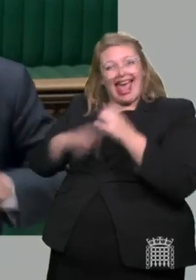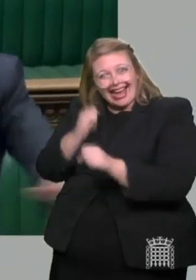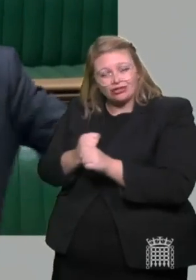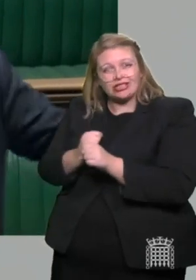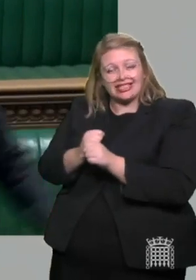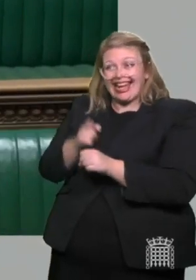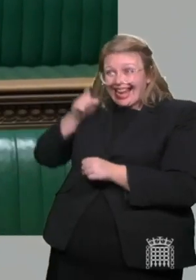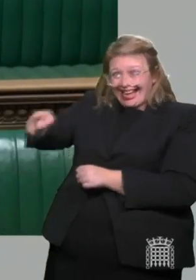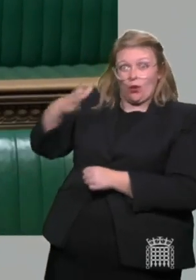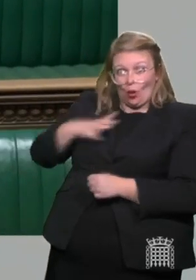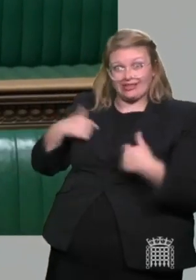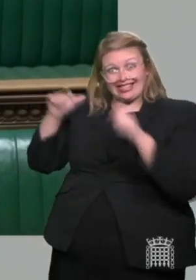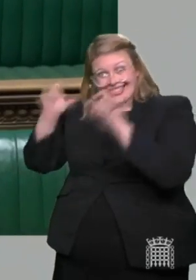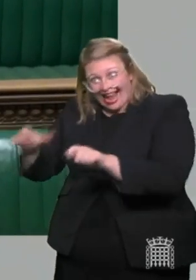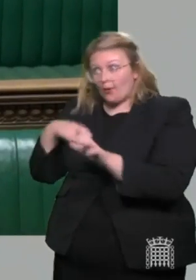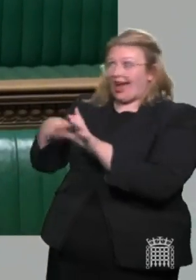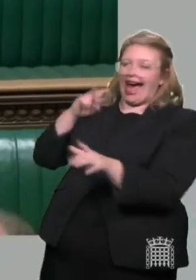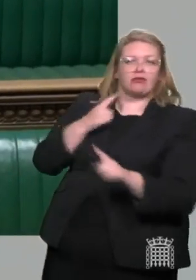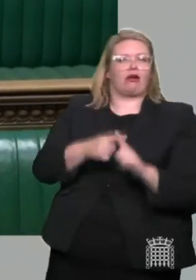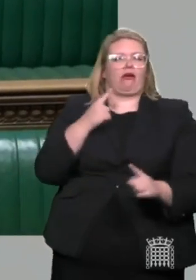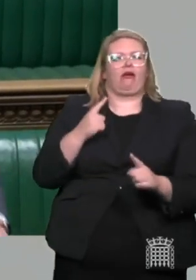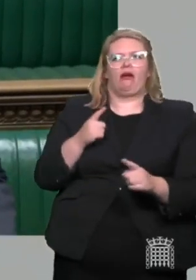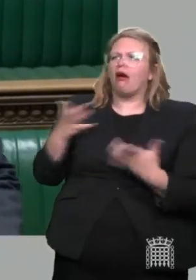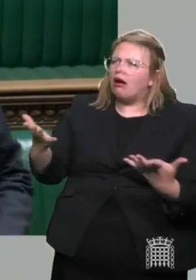Week after week, the people of this country can see the difference between a Labour party